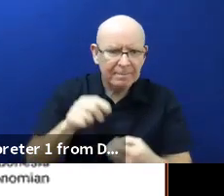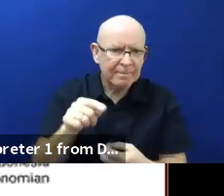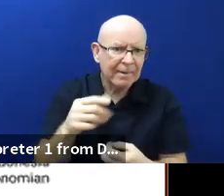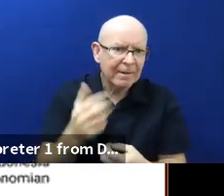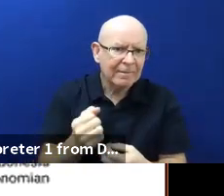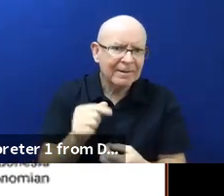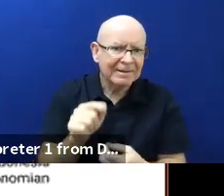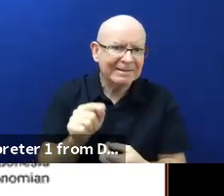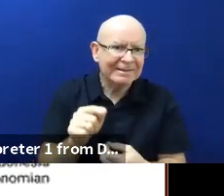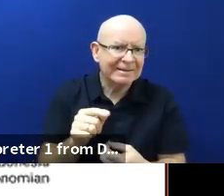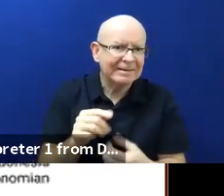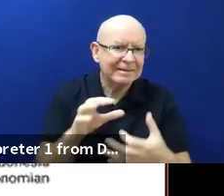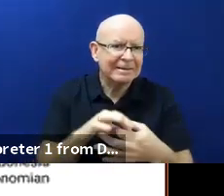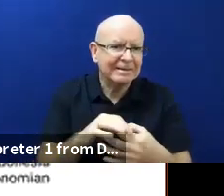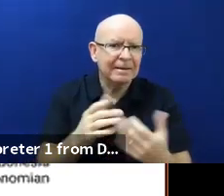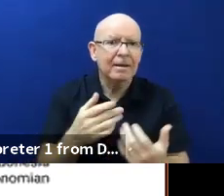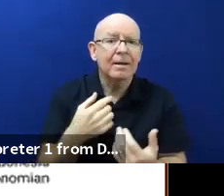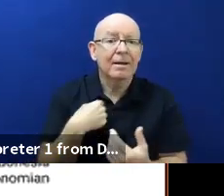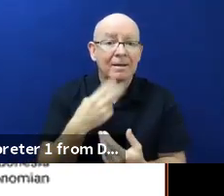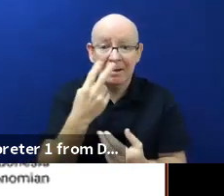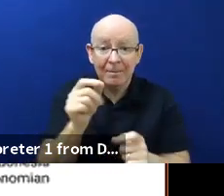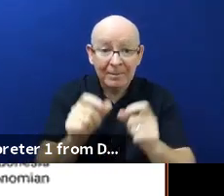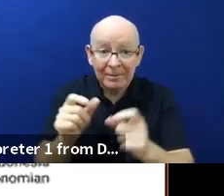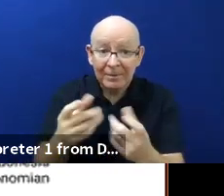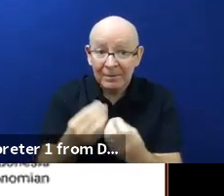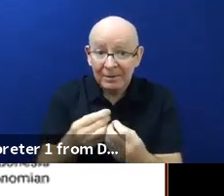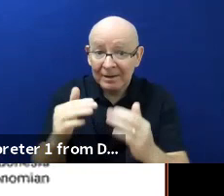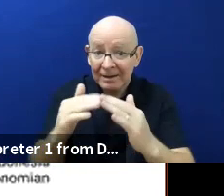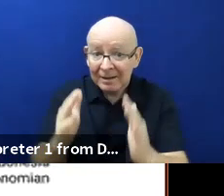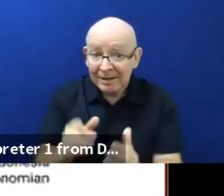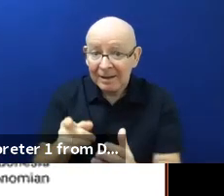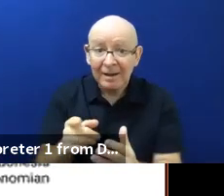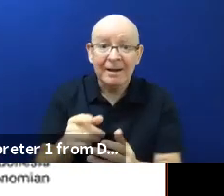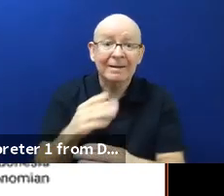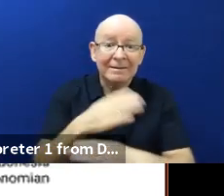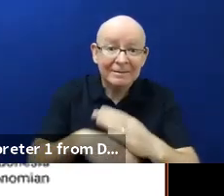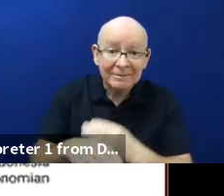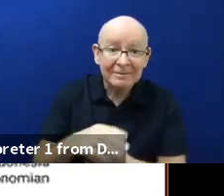is having a bearing on the participation of other household members too. Finally, there are stark